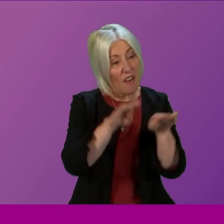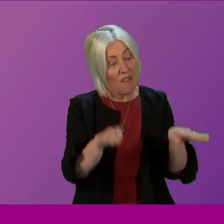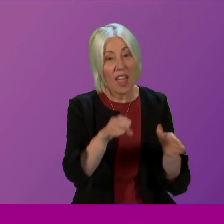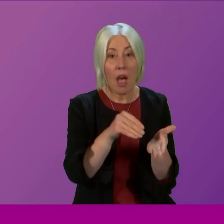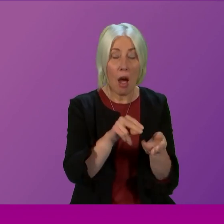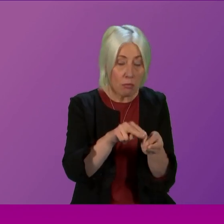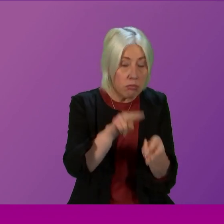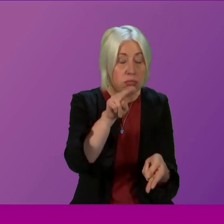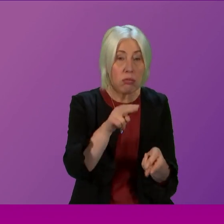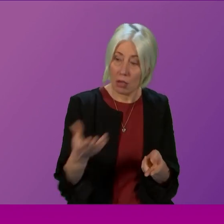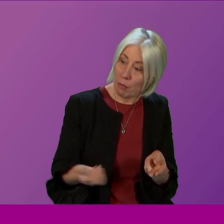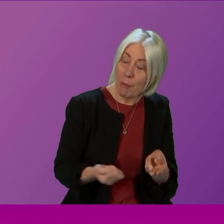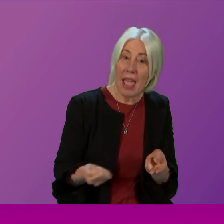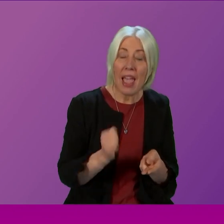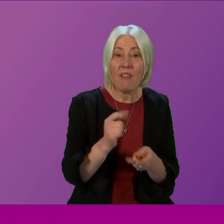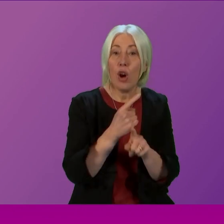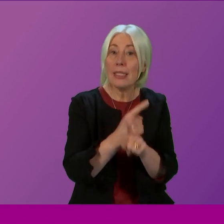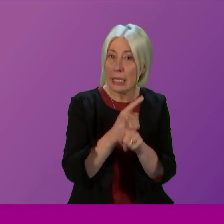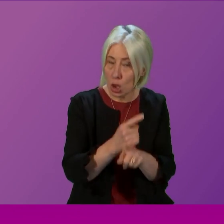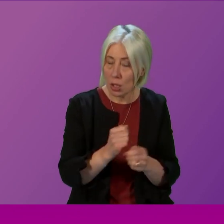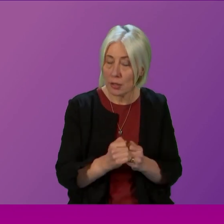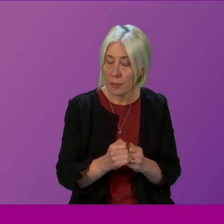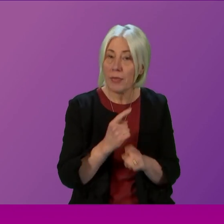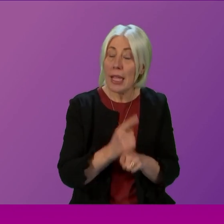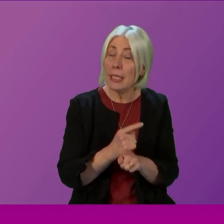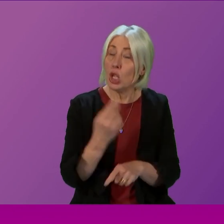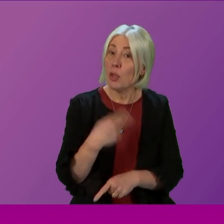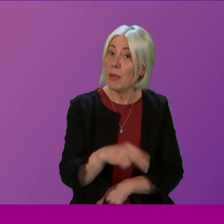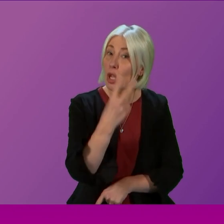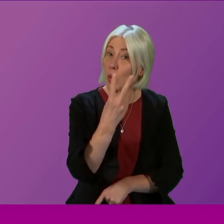Over the past few years, teachers have already had a 21 per cent pay